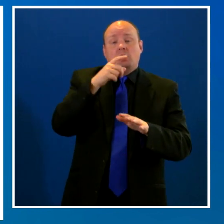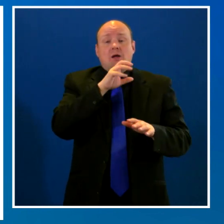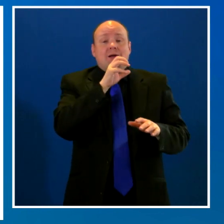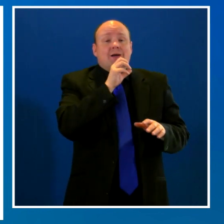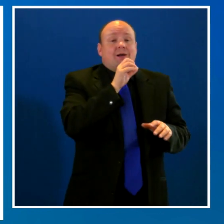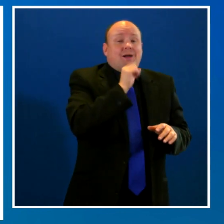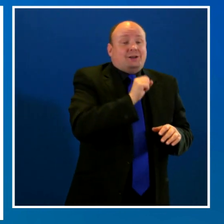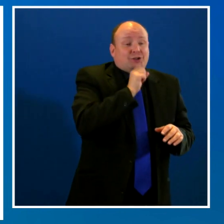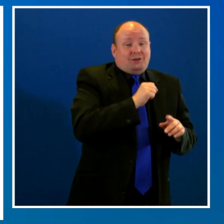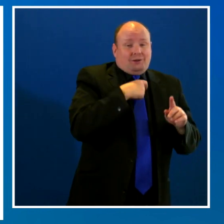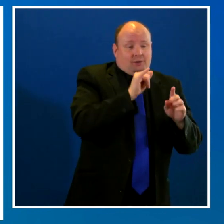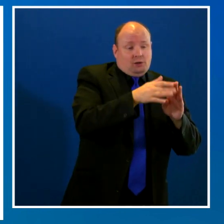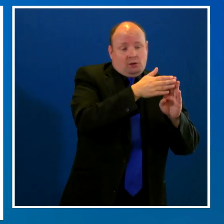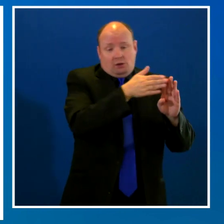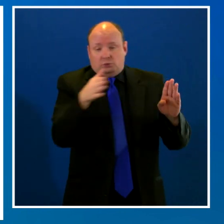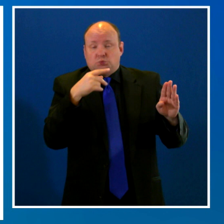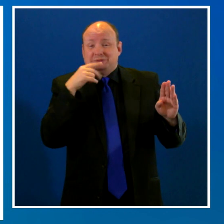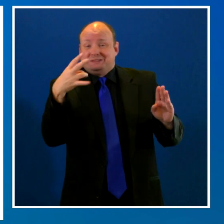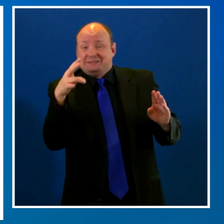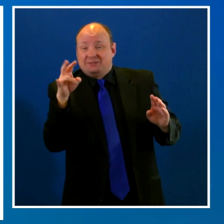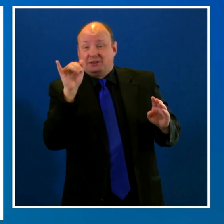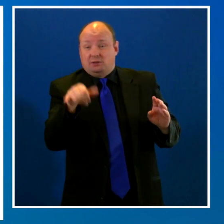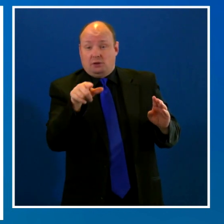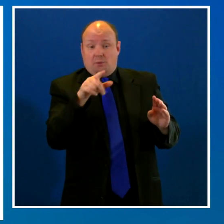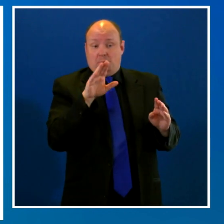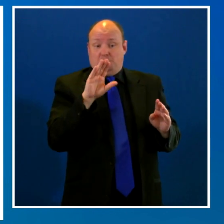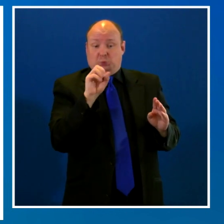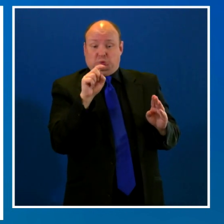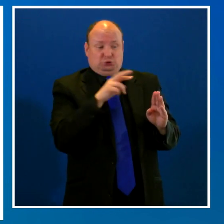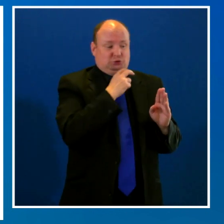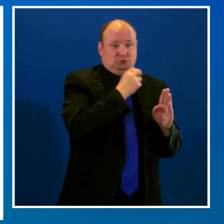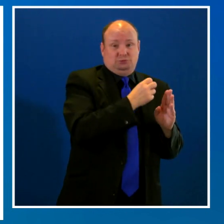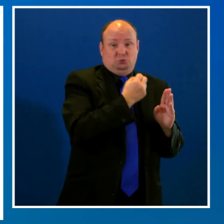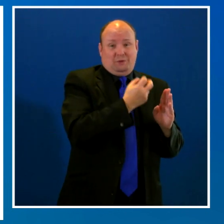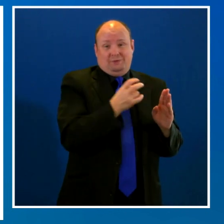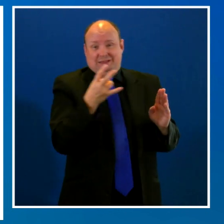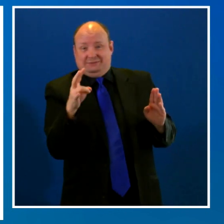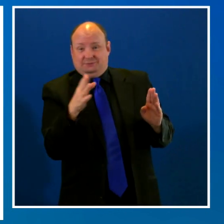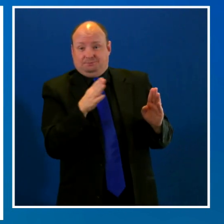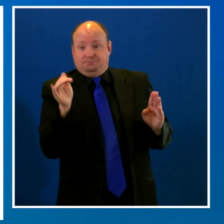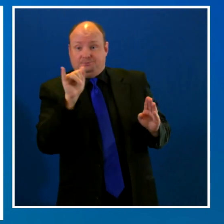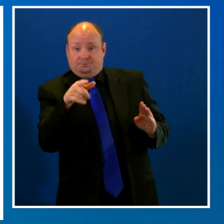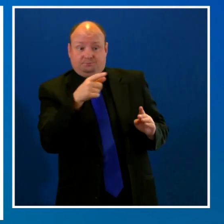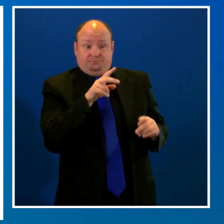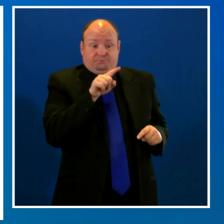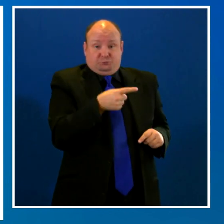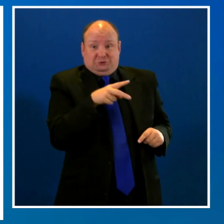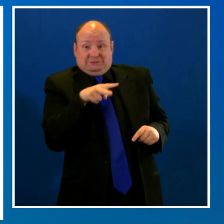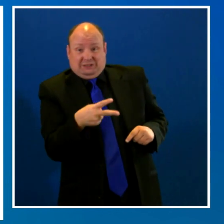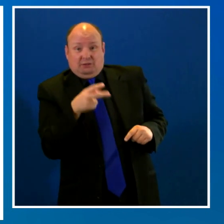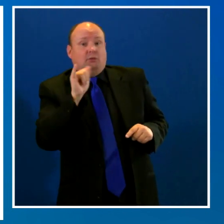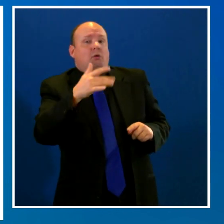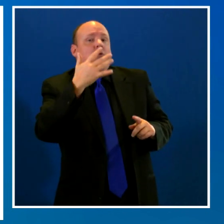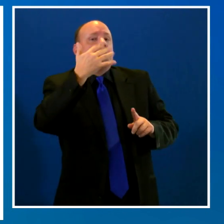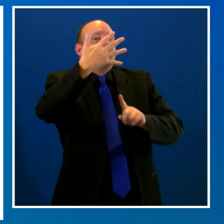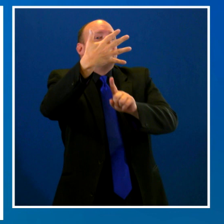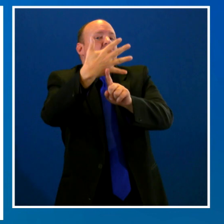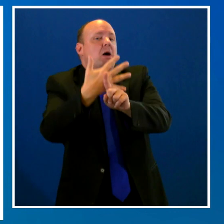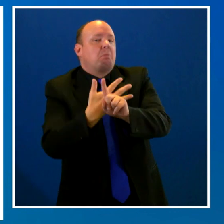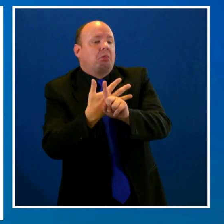Pfizer COVID-19 vaccine at least five months after completing their primary vaccination series.